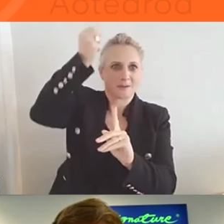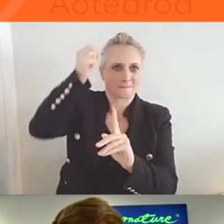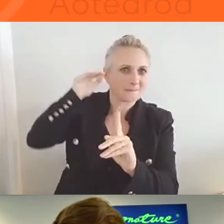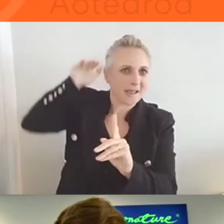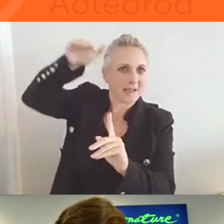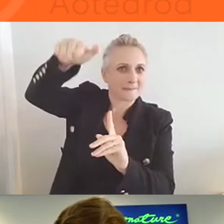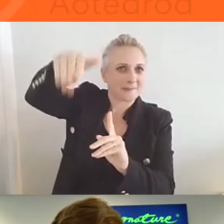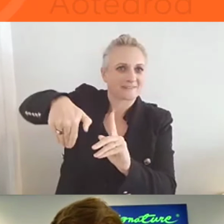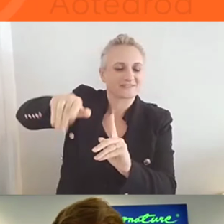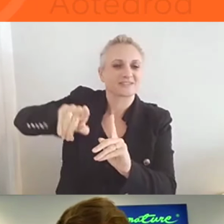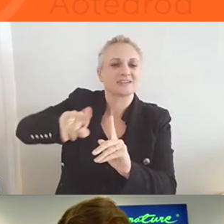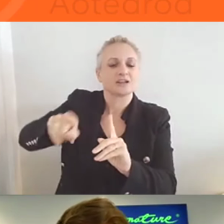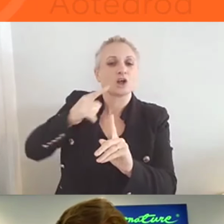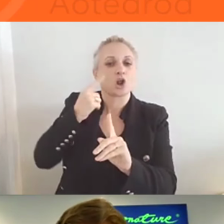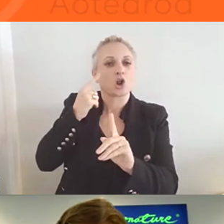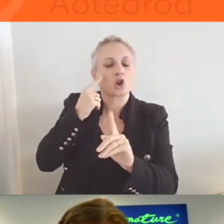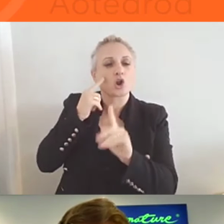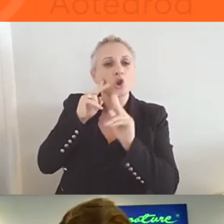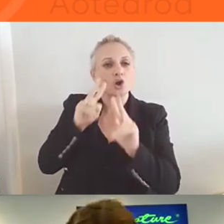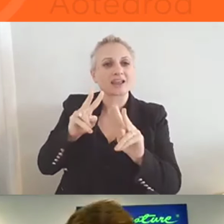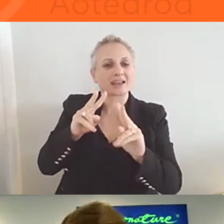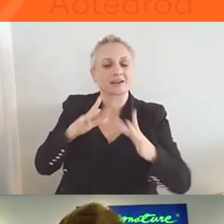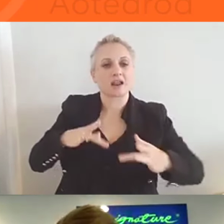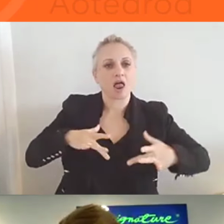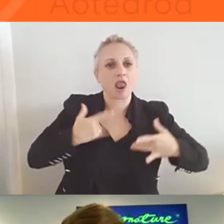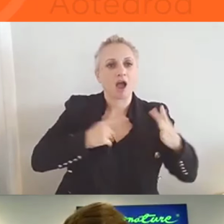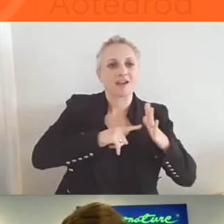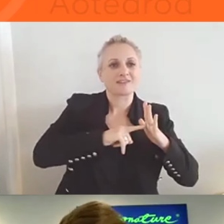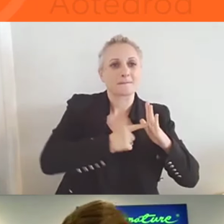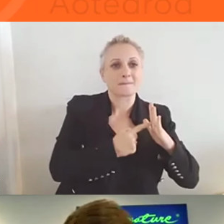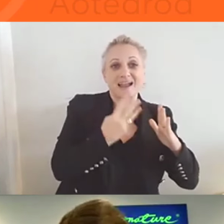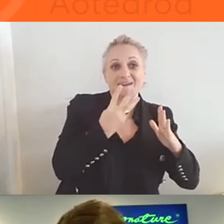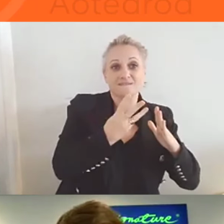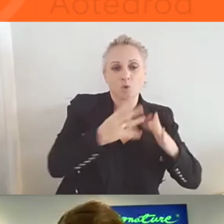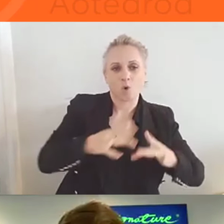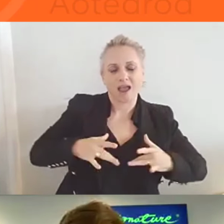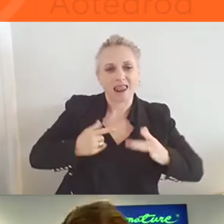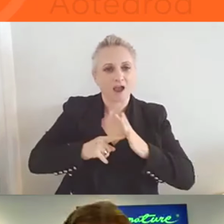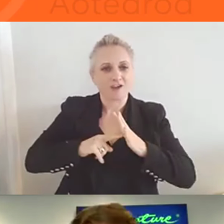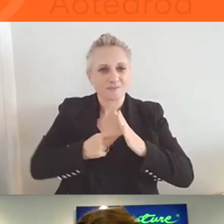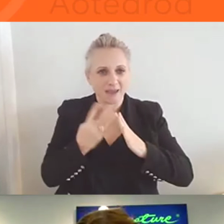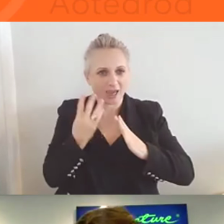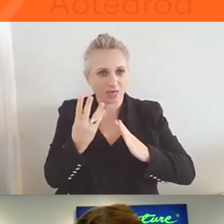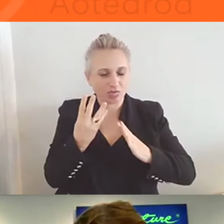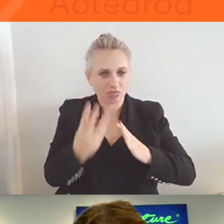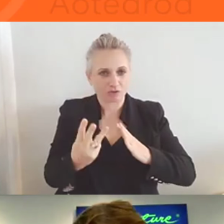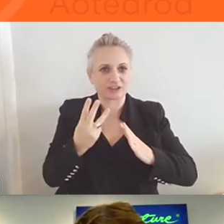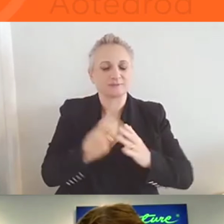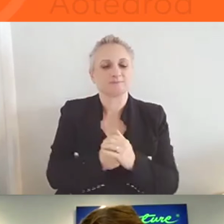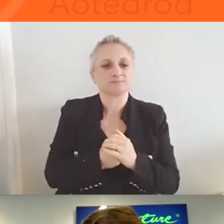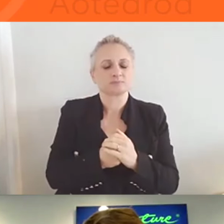4 and Lifemark 3. And also dragging in, Mike, level entry as standard,